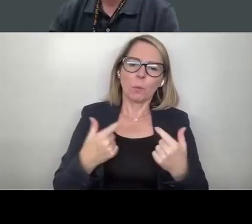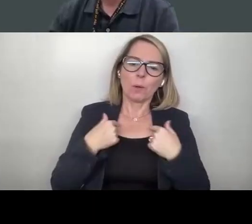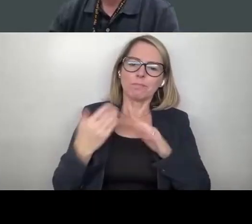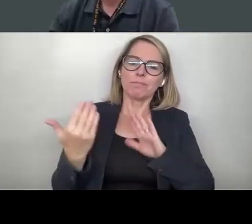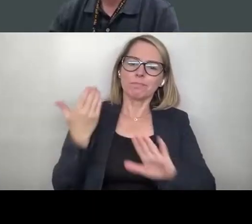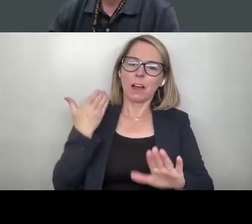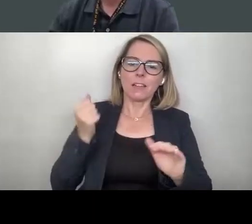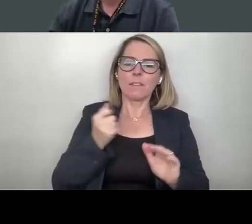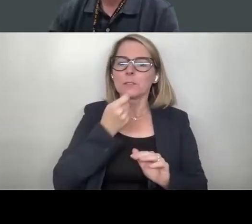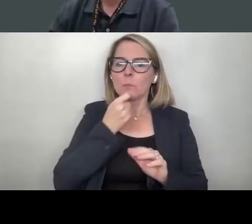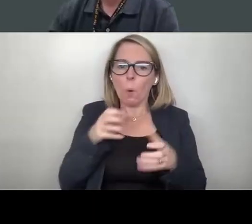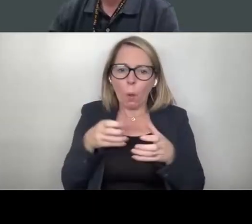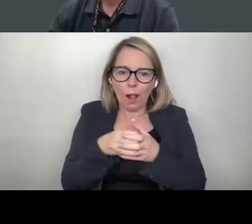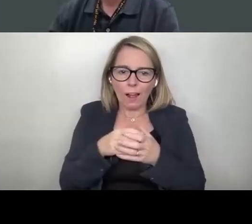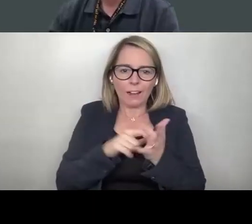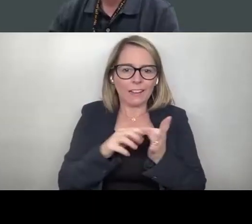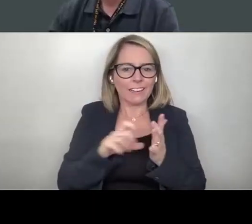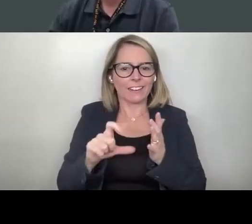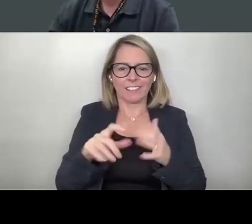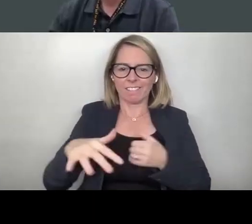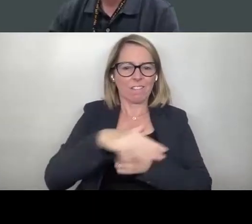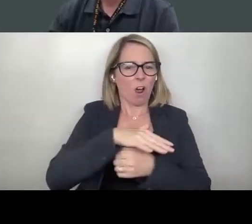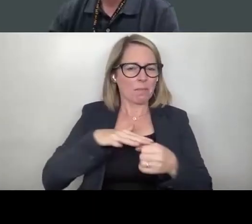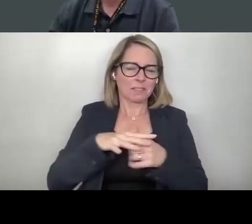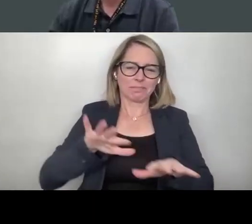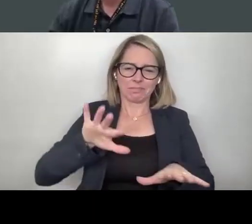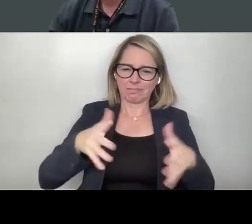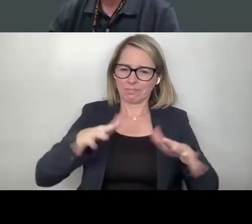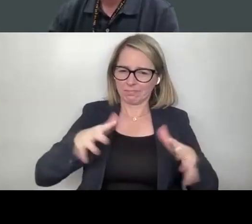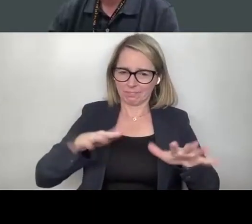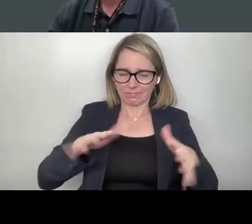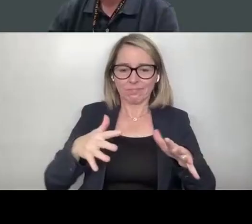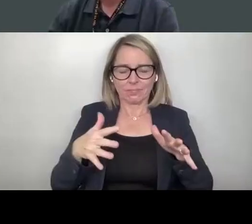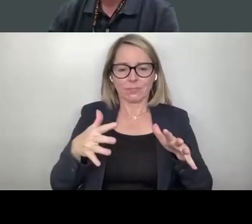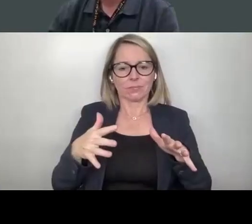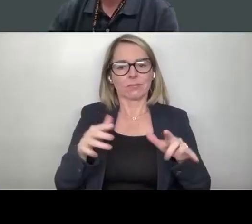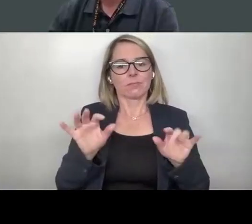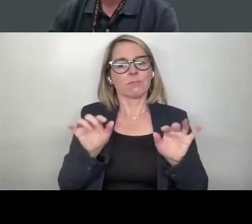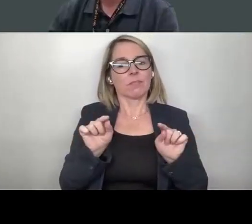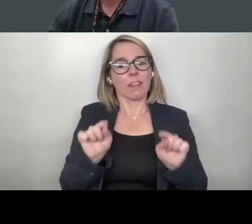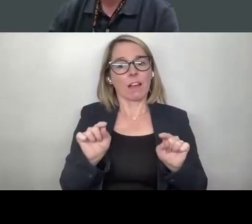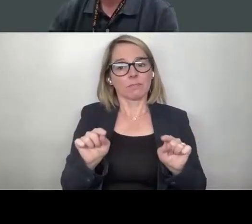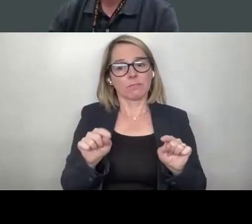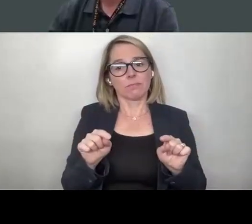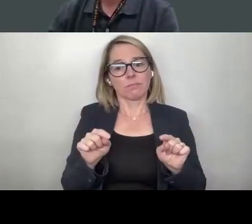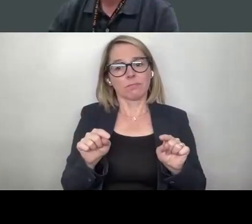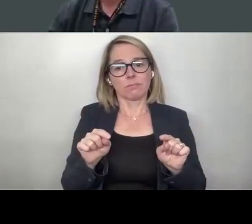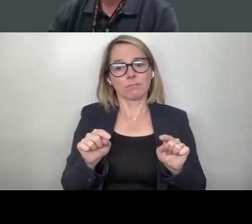in a suboptimal environment and it certainly wasn't always as glossy and glamorous as that